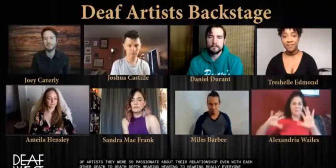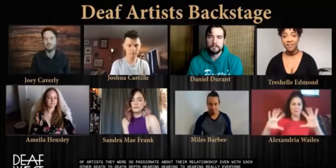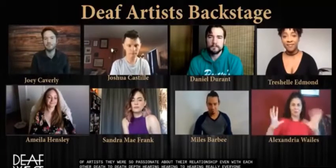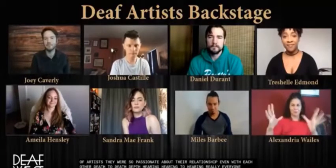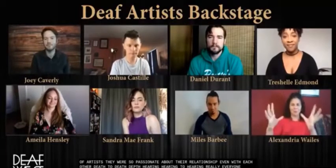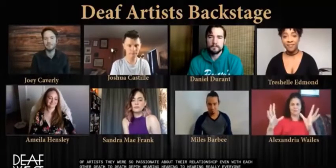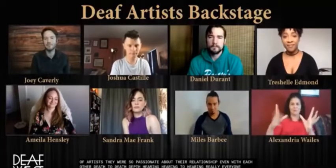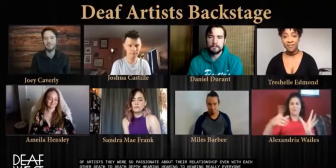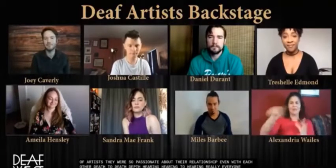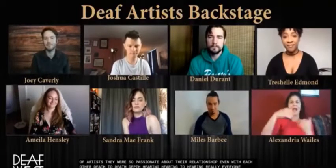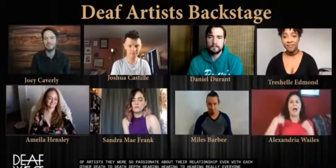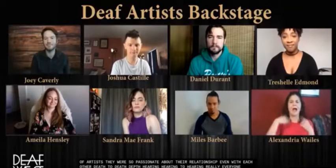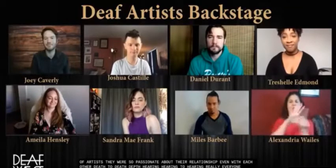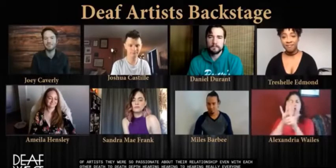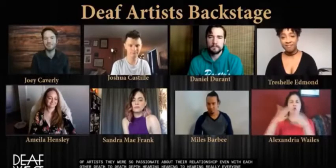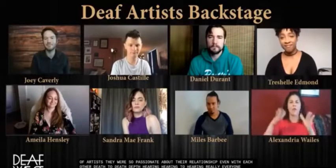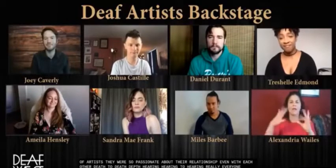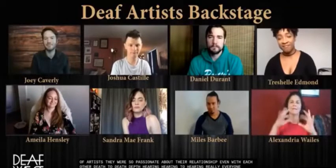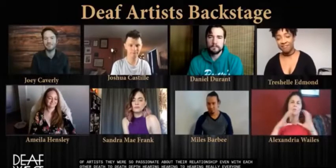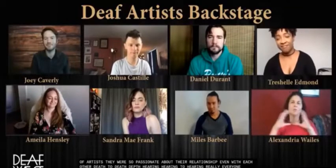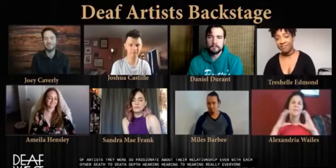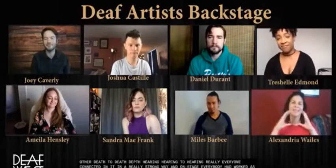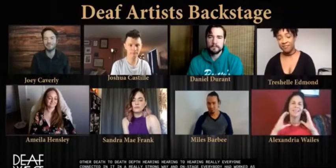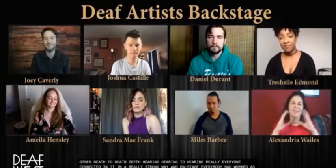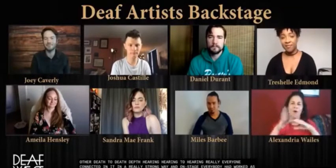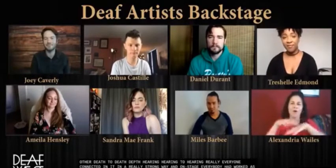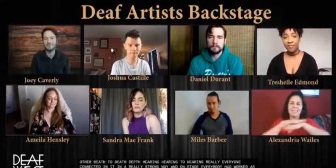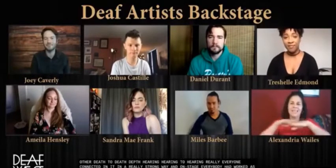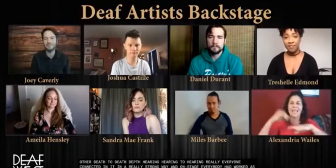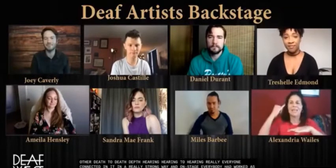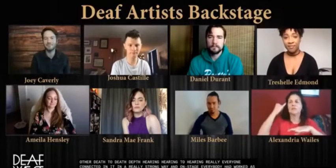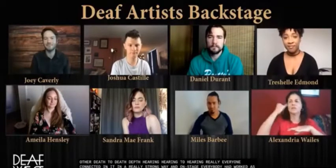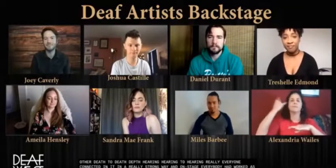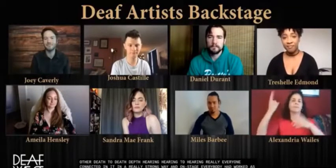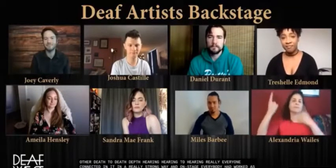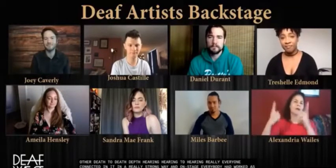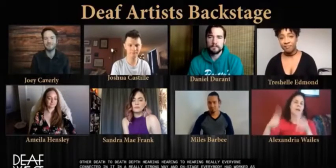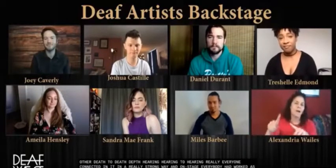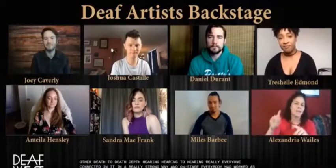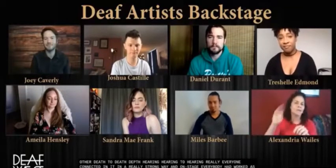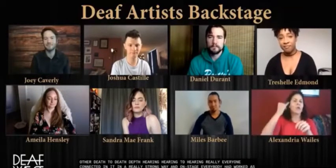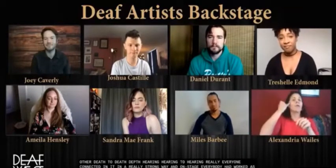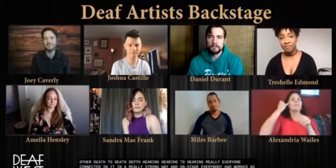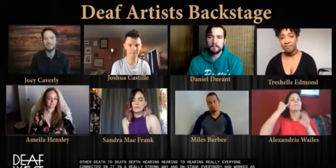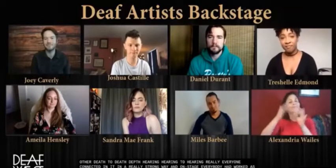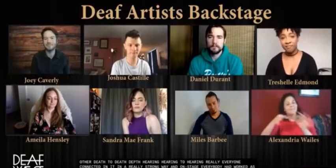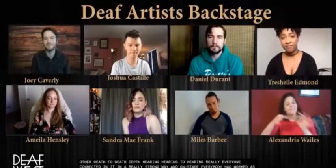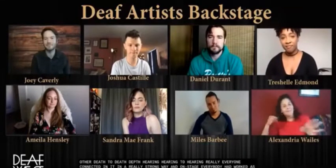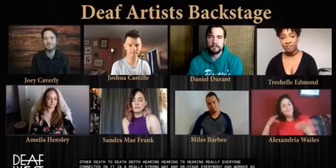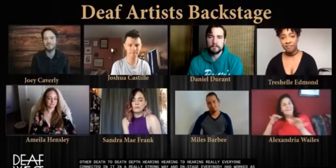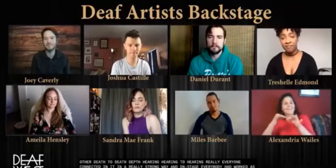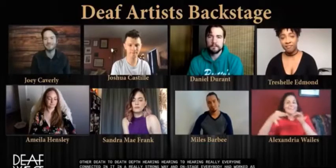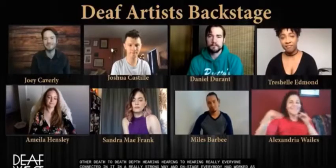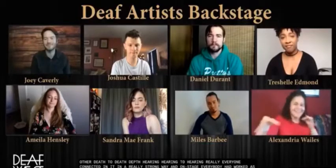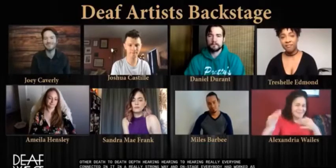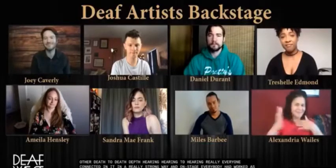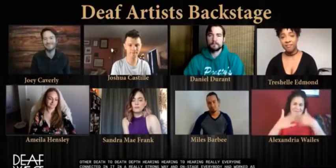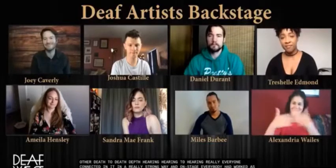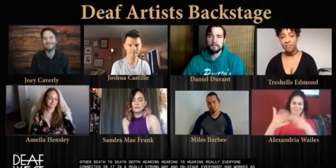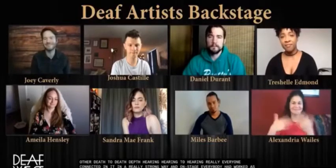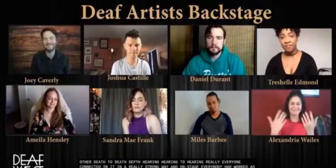Or we had other cues built-in and ways of communicating on stage if something happens.